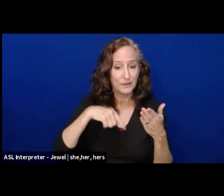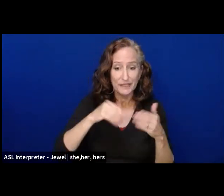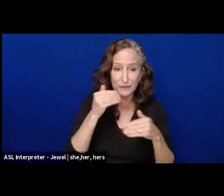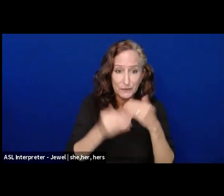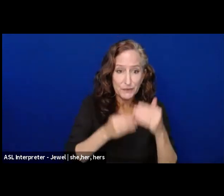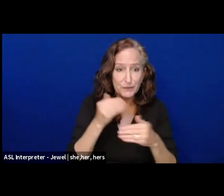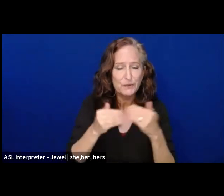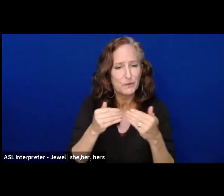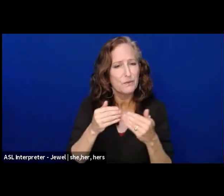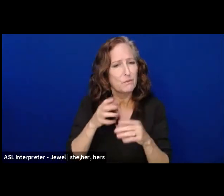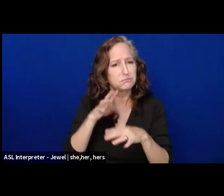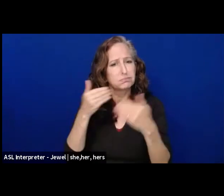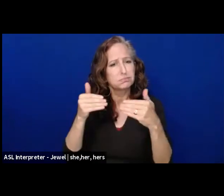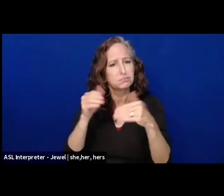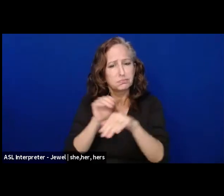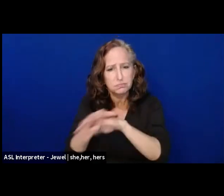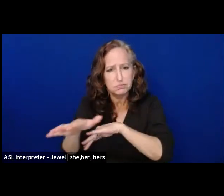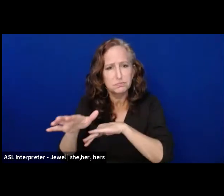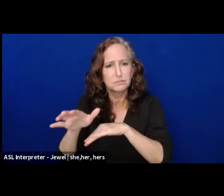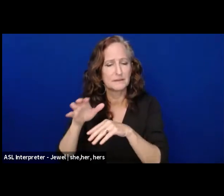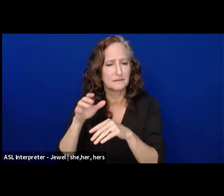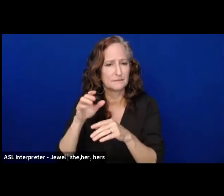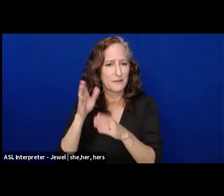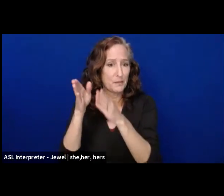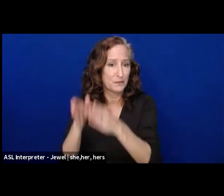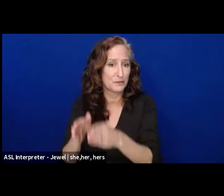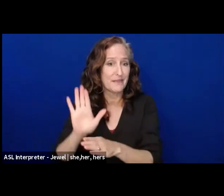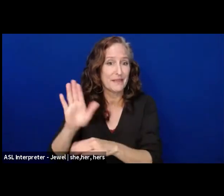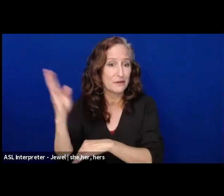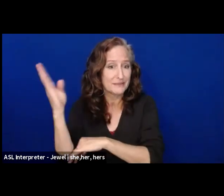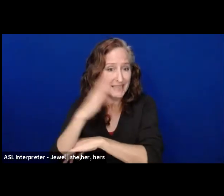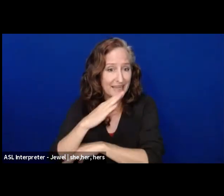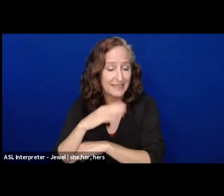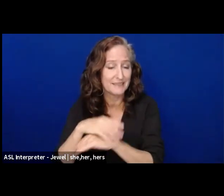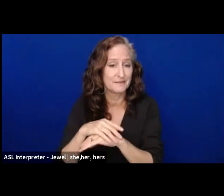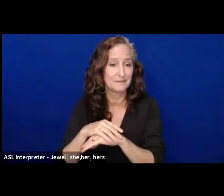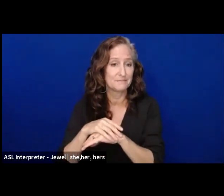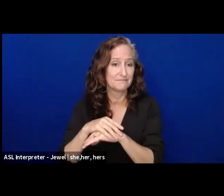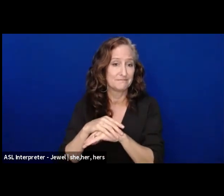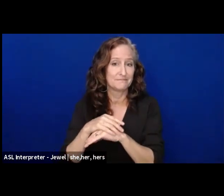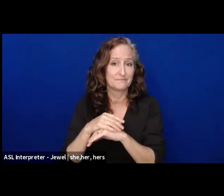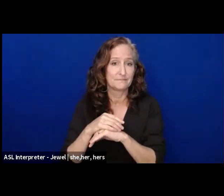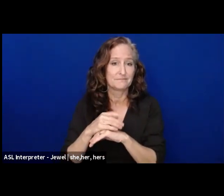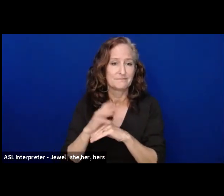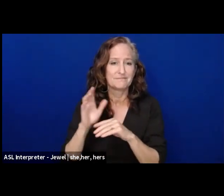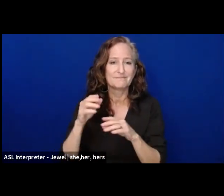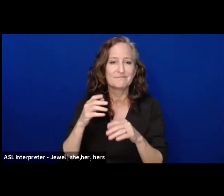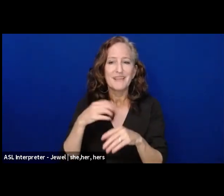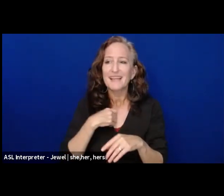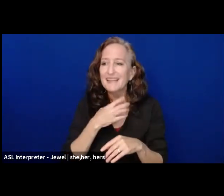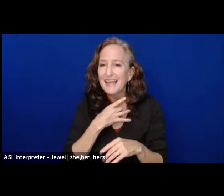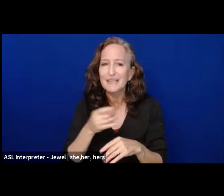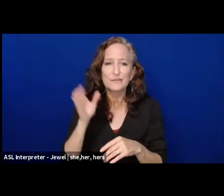somebody's day. Keep adding. I would love to see more of what you are doing.